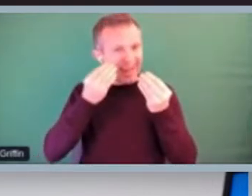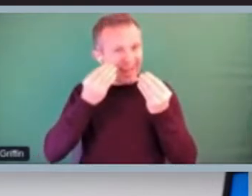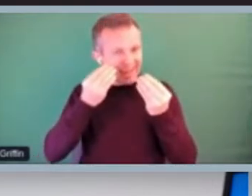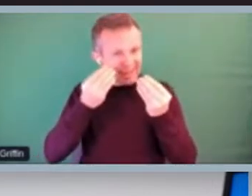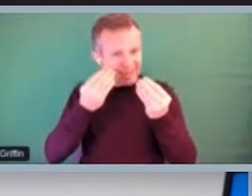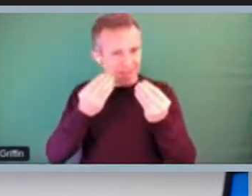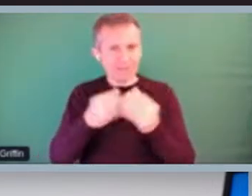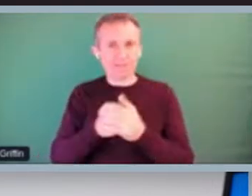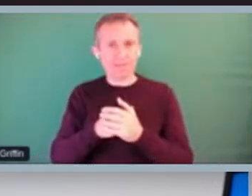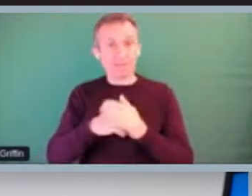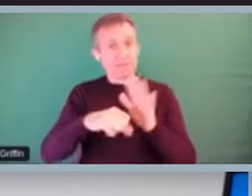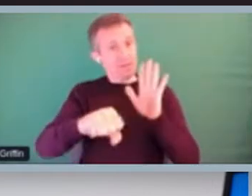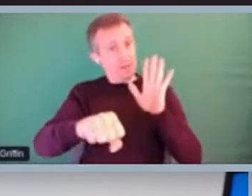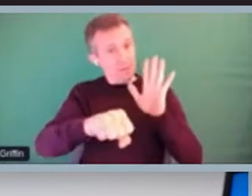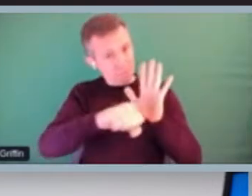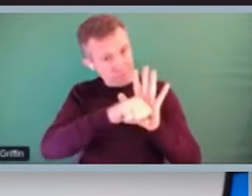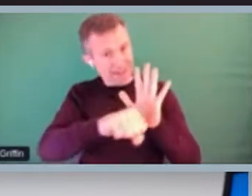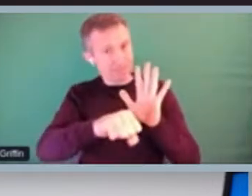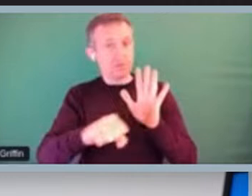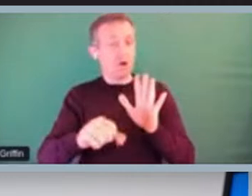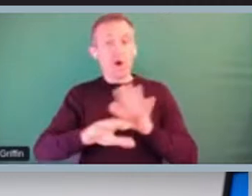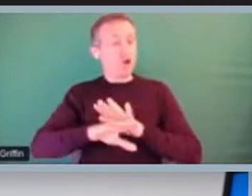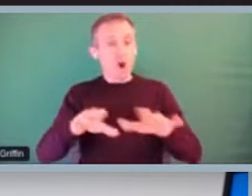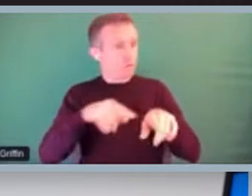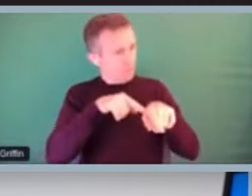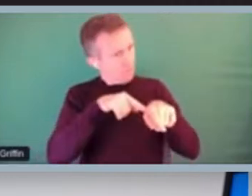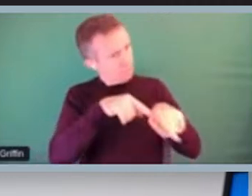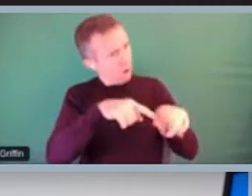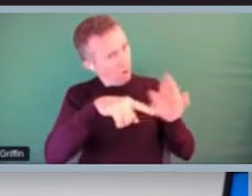and surpasses accessibility guidelines as much as possible,